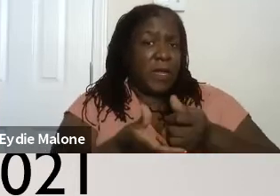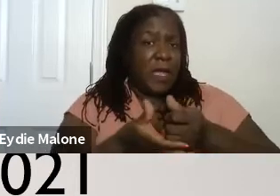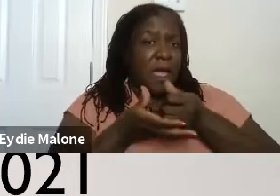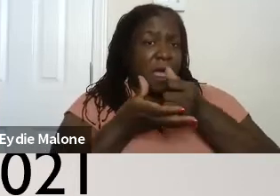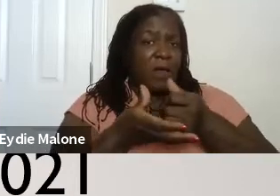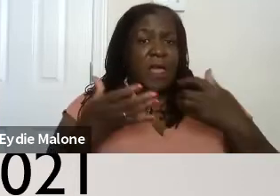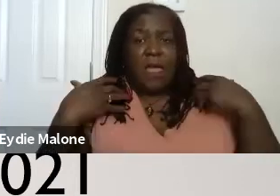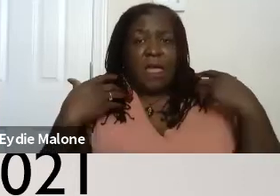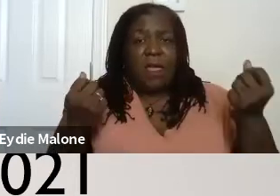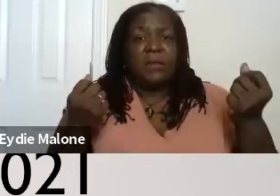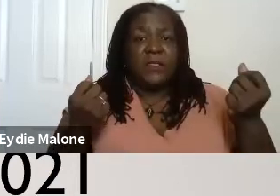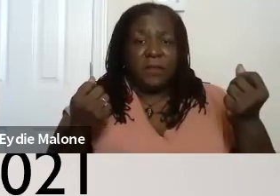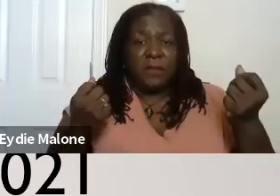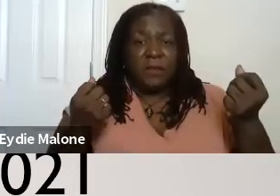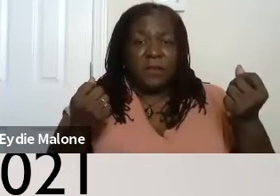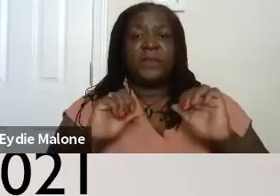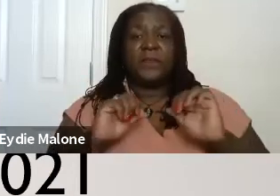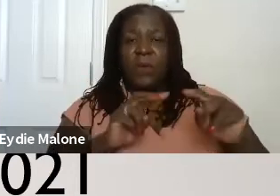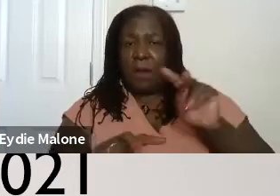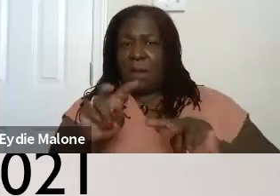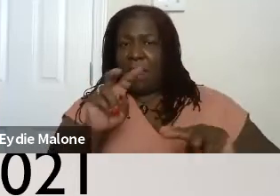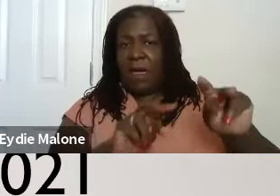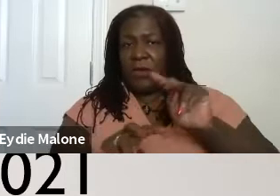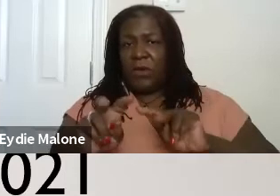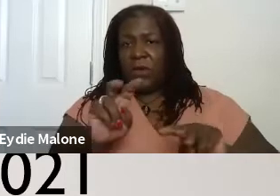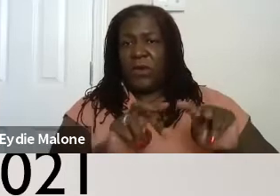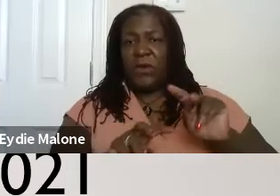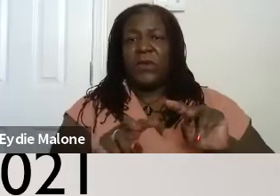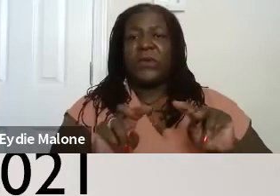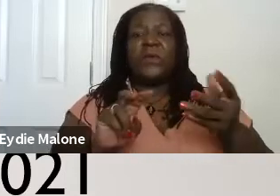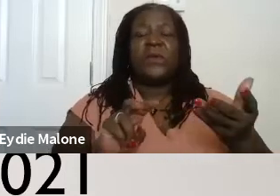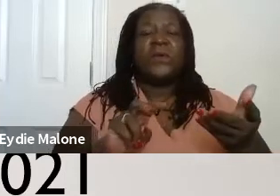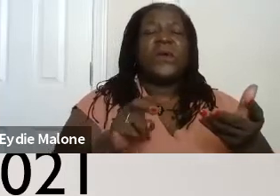is it is the way we are monitoring what's happening as we distribute the vaccine to